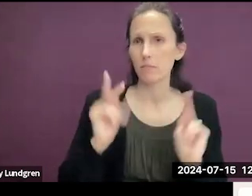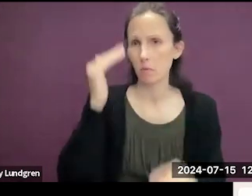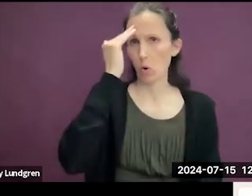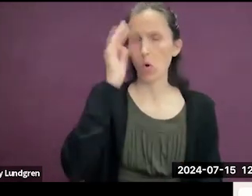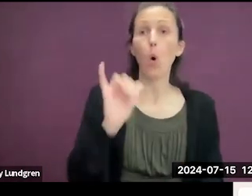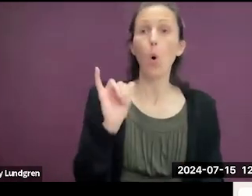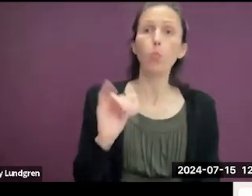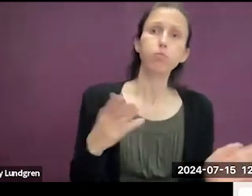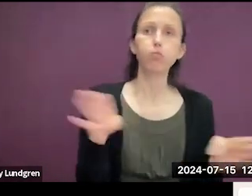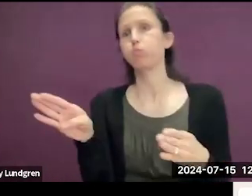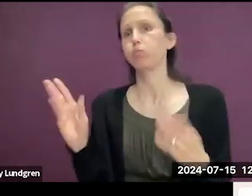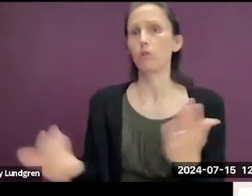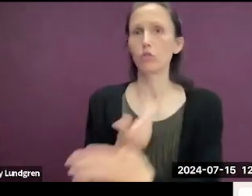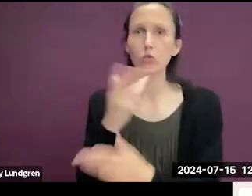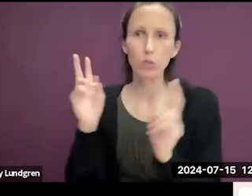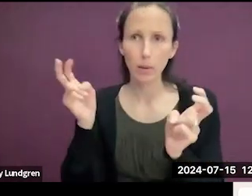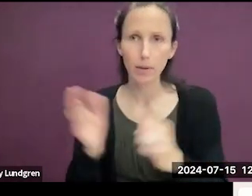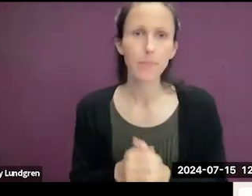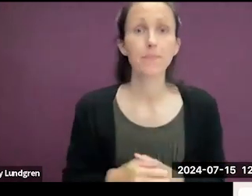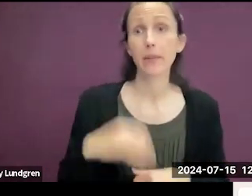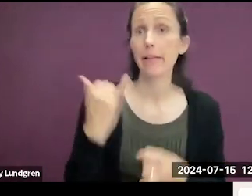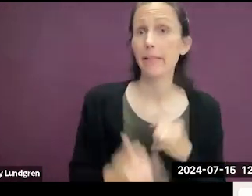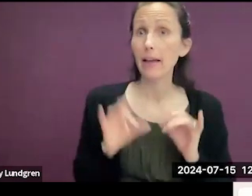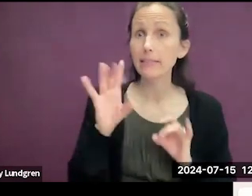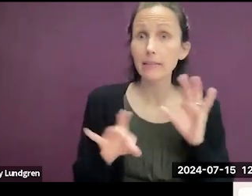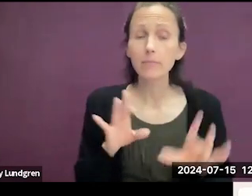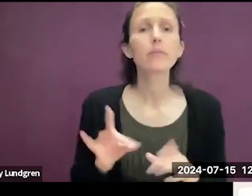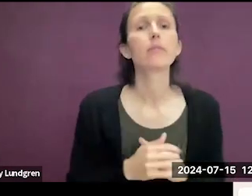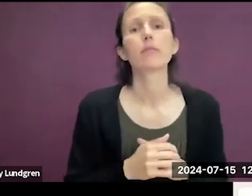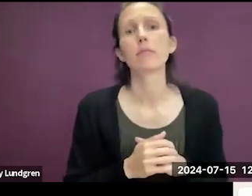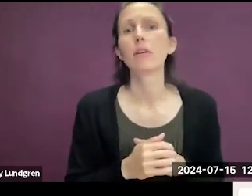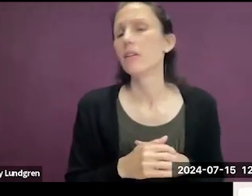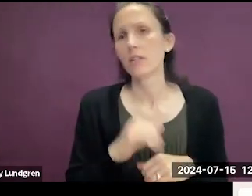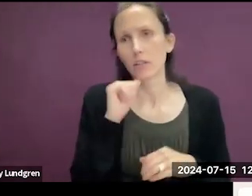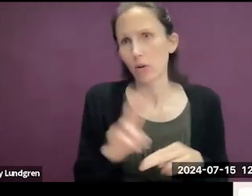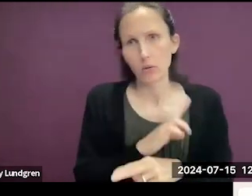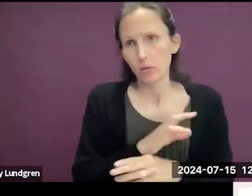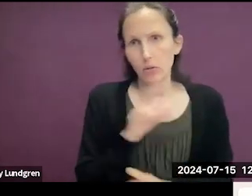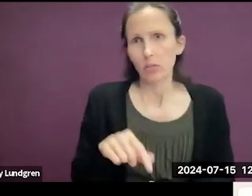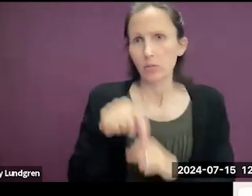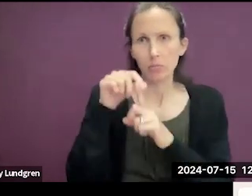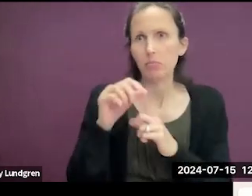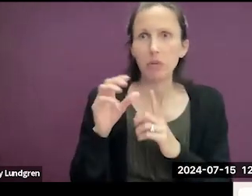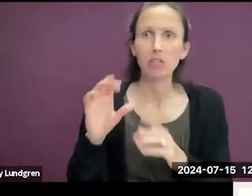And the last bit of tips I have for you are to avoid overuse of effects. So in some presentations